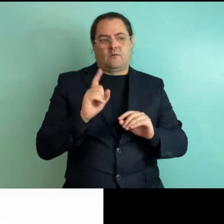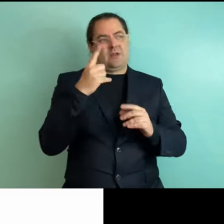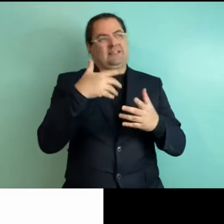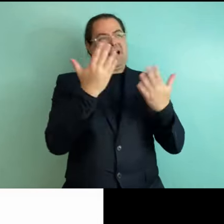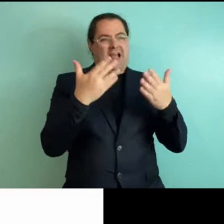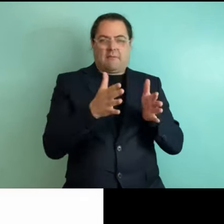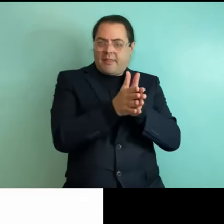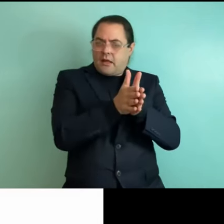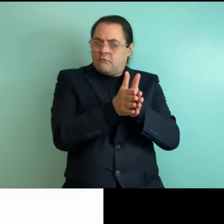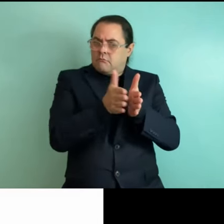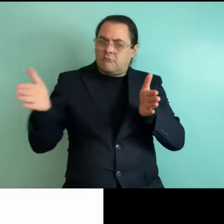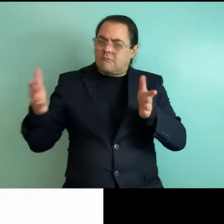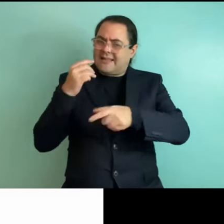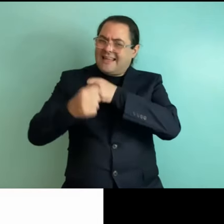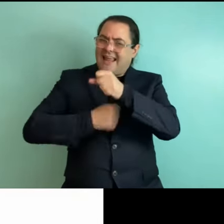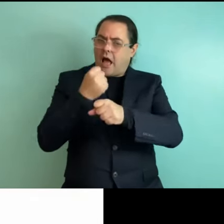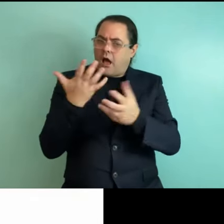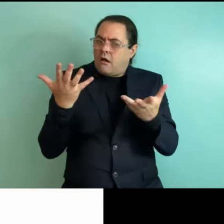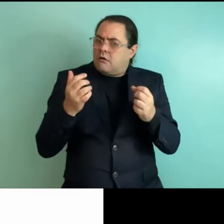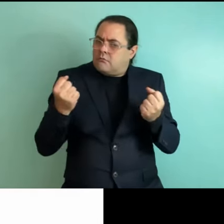to do something about it. 11:21:15 And what we've come to learn to a